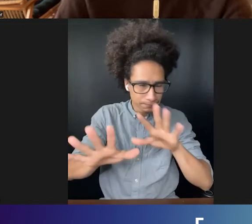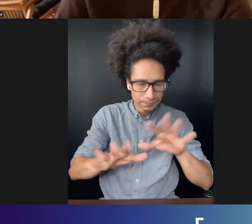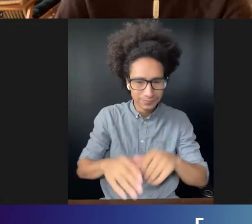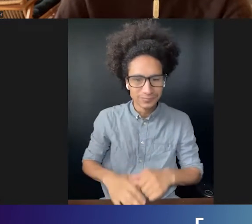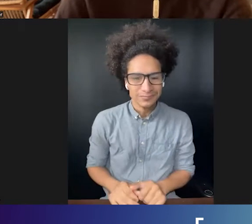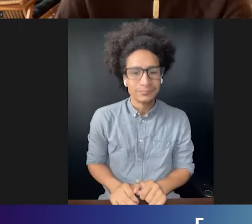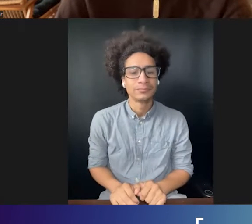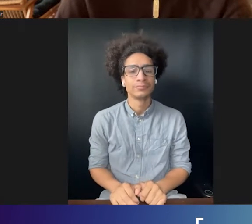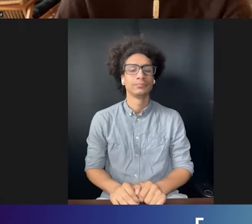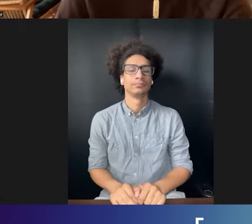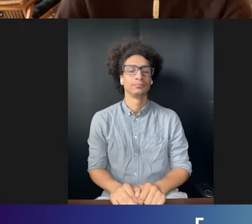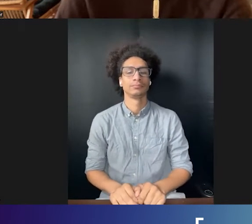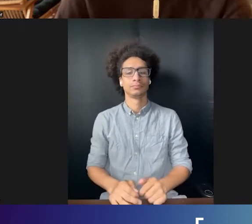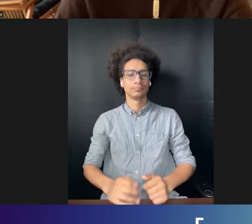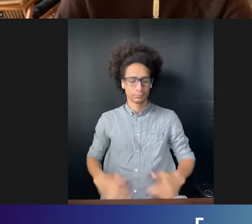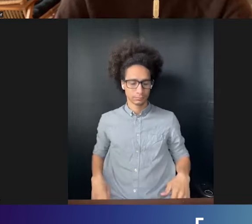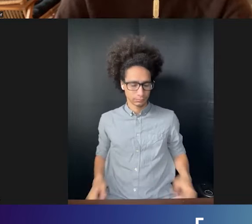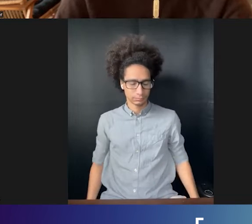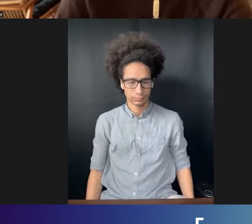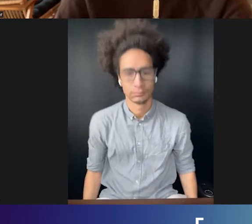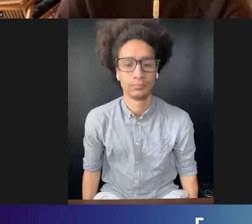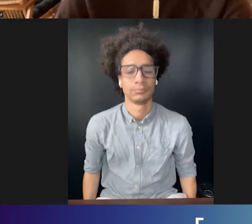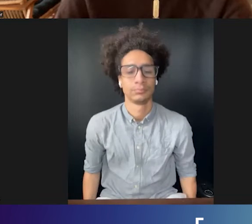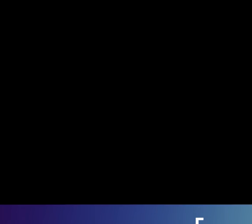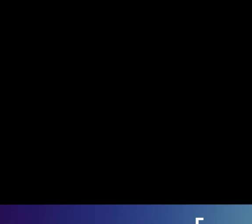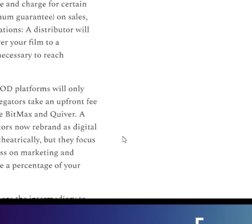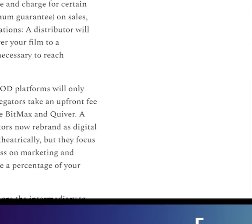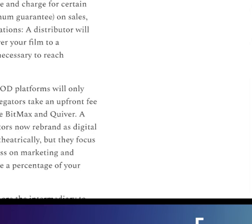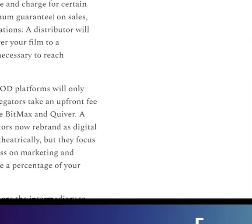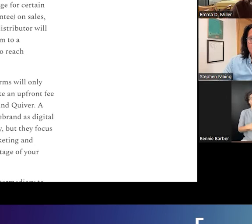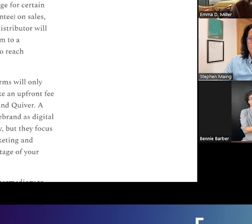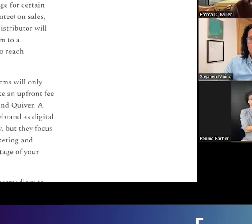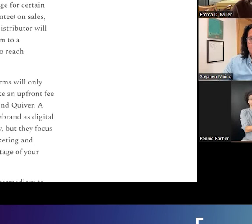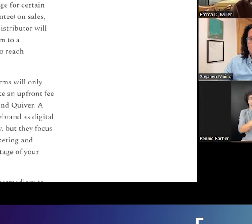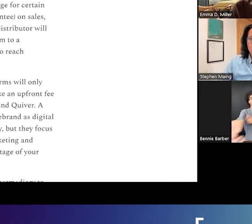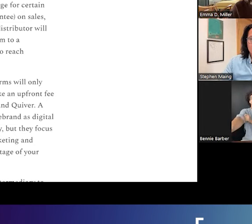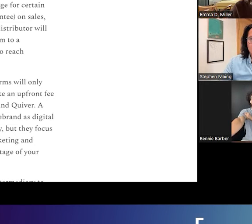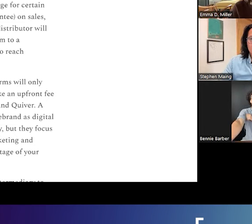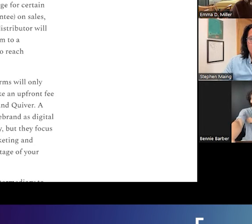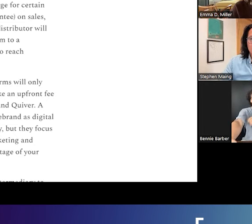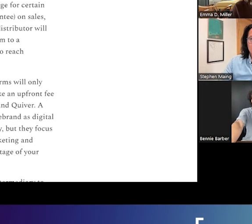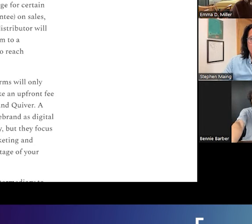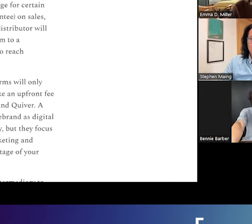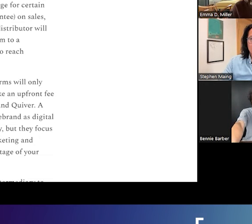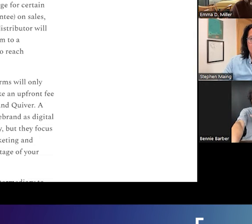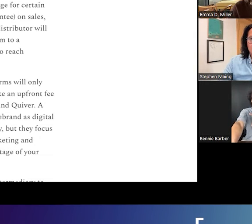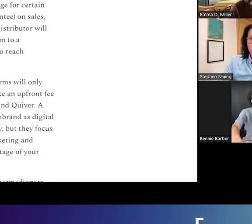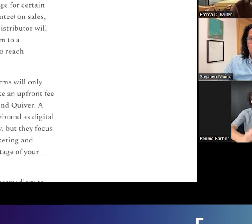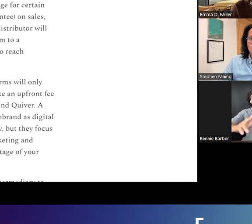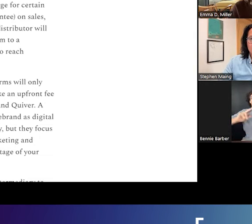Okay. So the third point is what is a distributor?